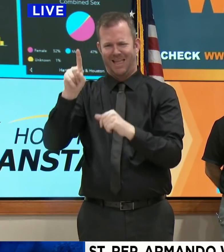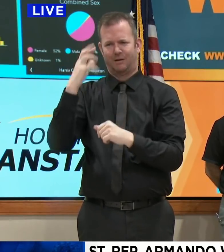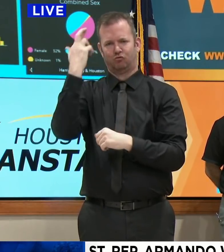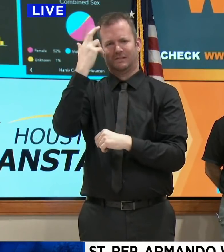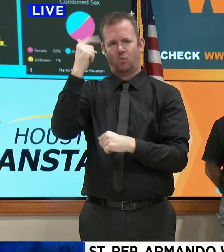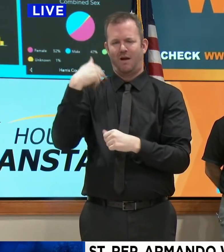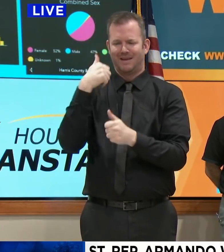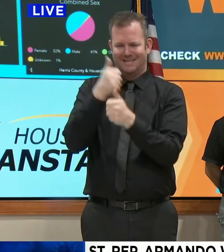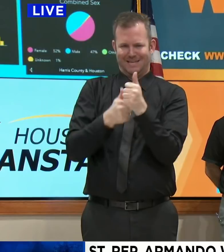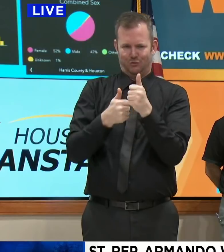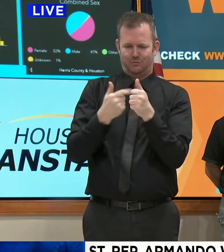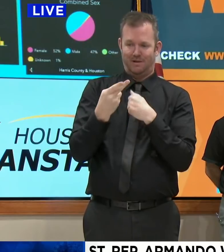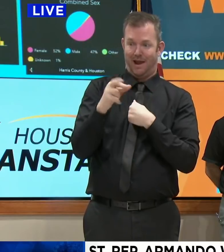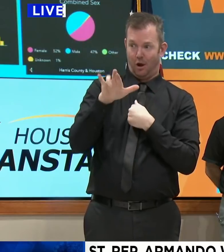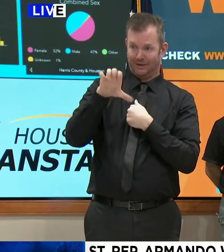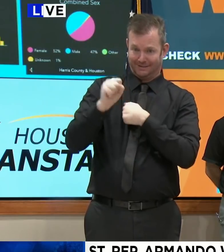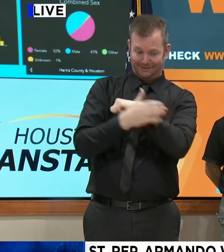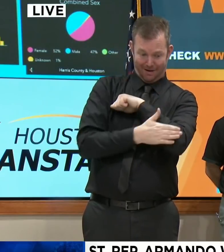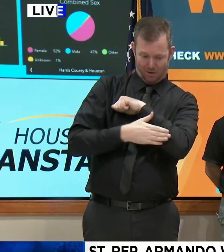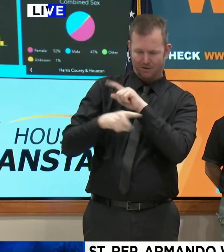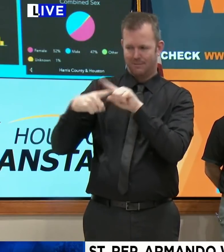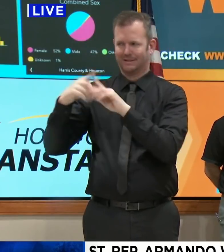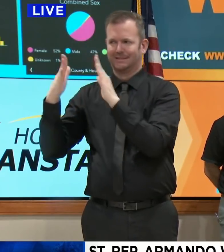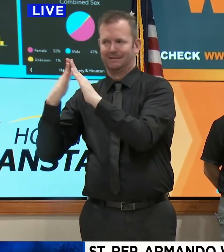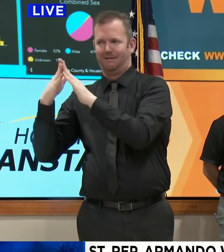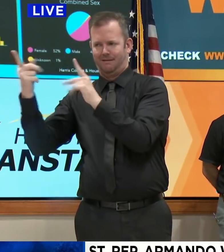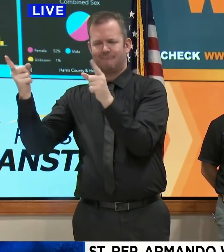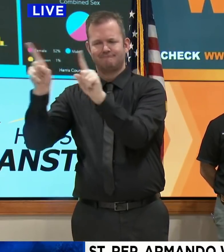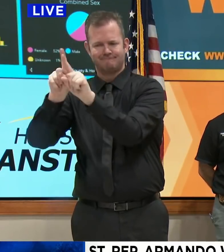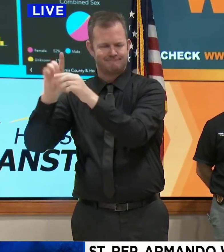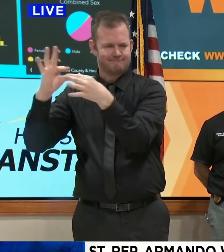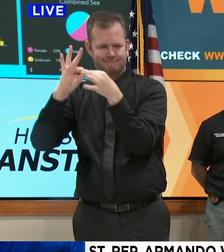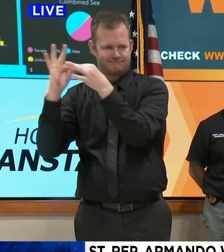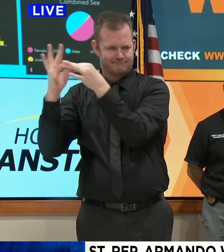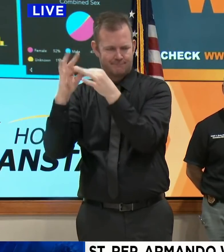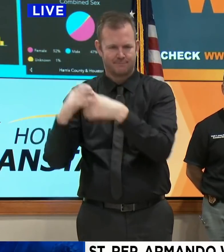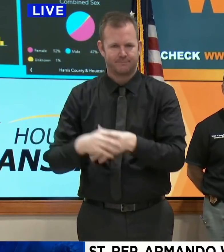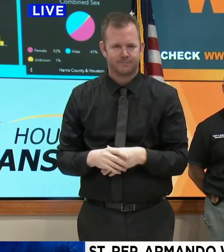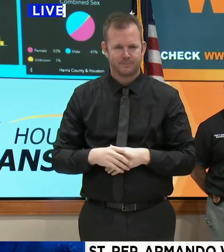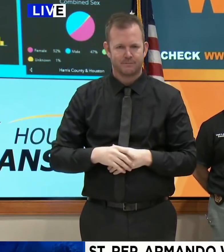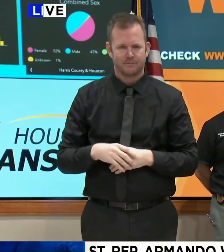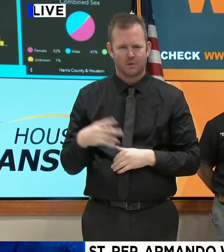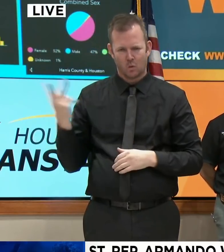the county and city with our full authority to city with our full authority to carry this work forward carry this work forward and that’s why we’ve each were and that’s why we’ve each were each naming as our he will name